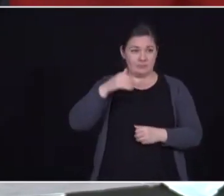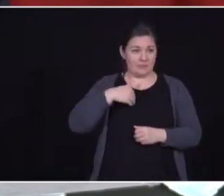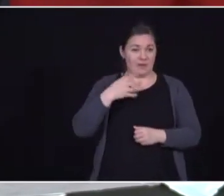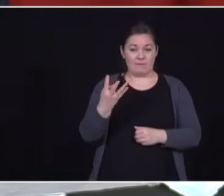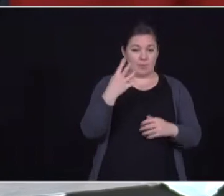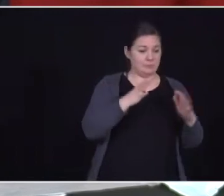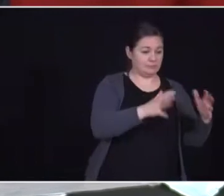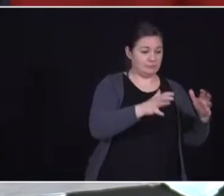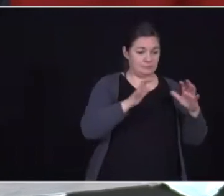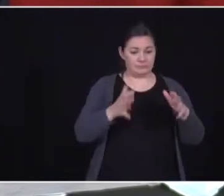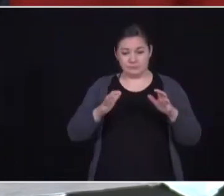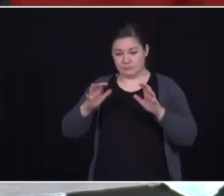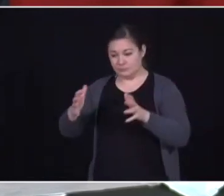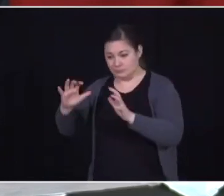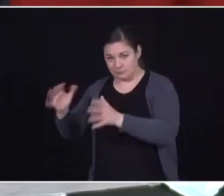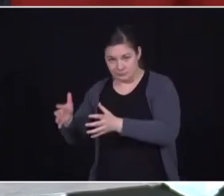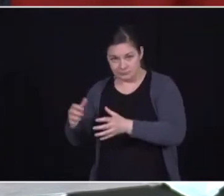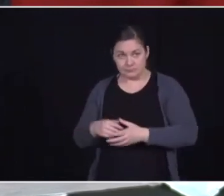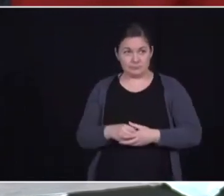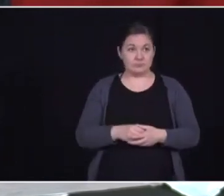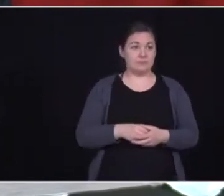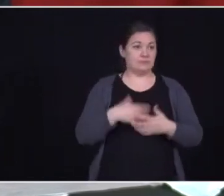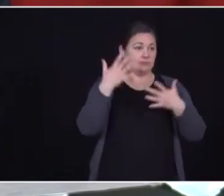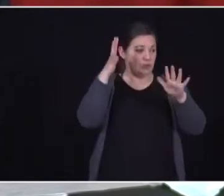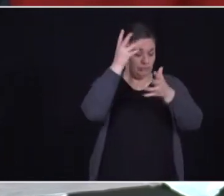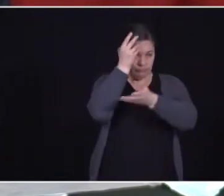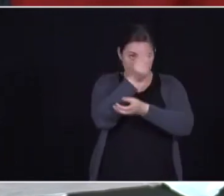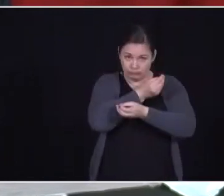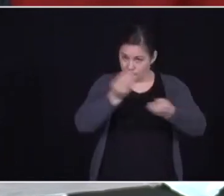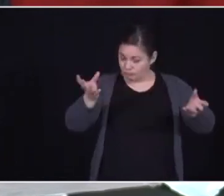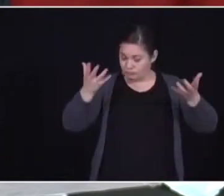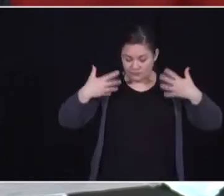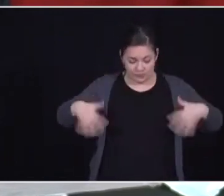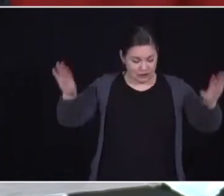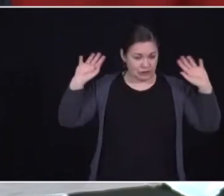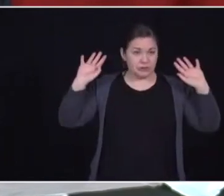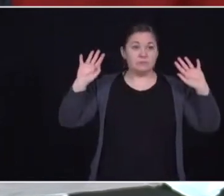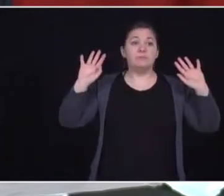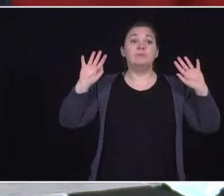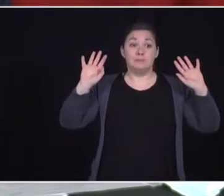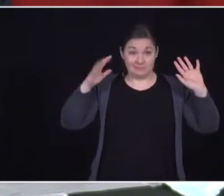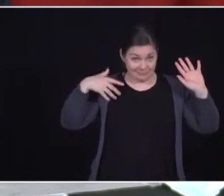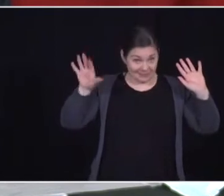I will be identified. We have in Ontario identified 4 groups in